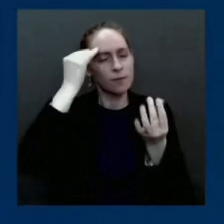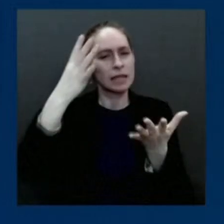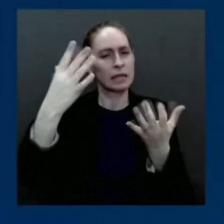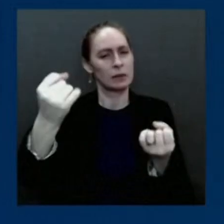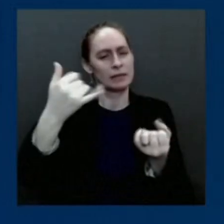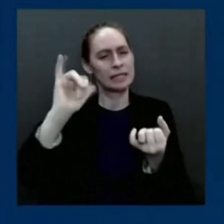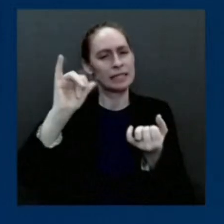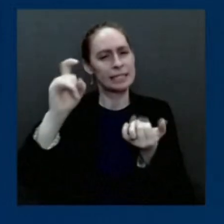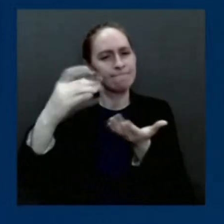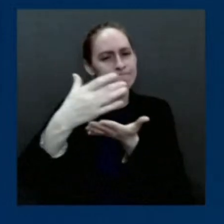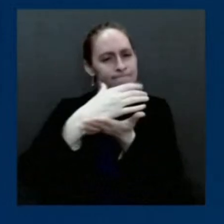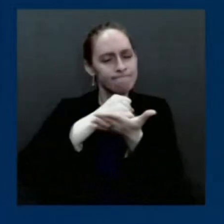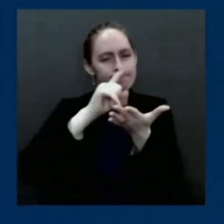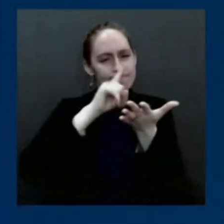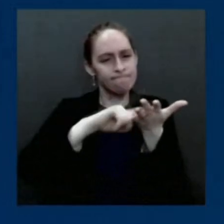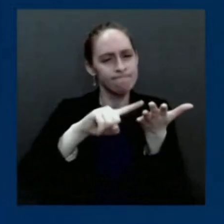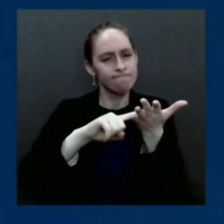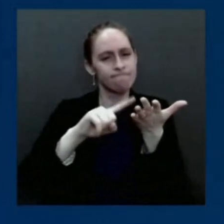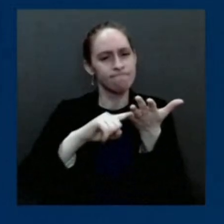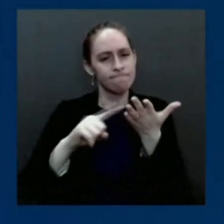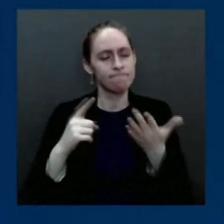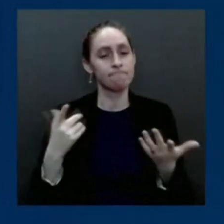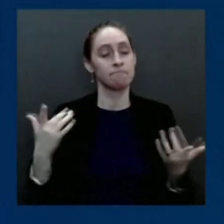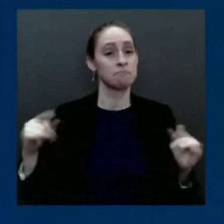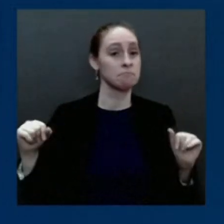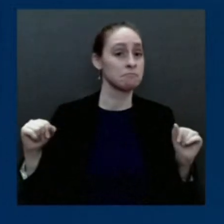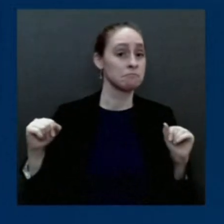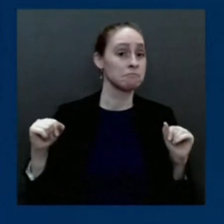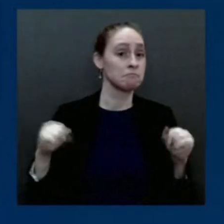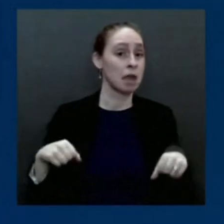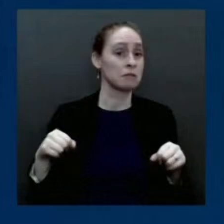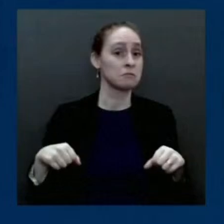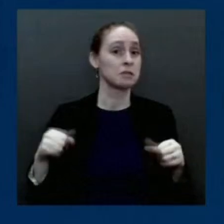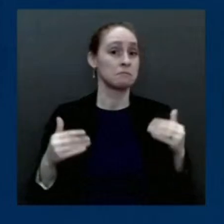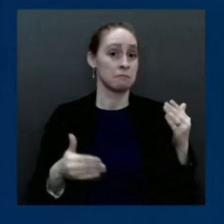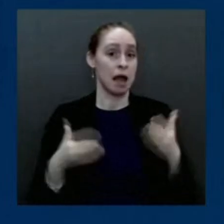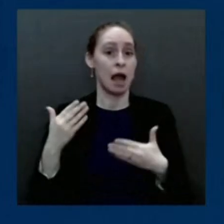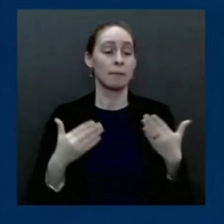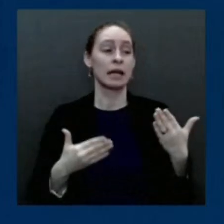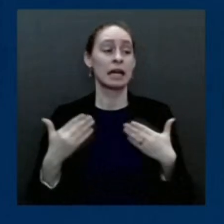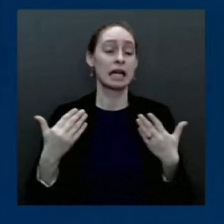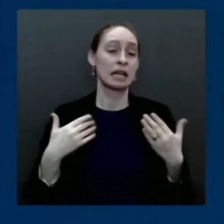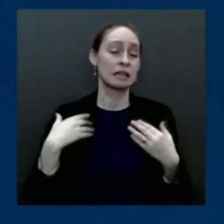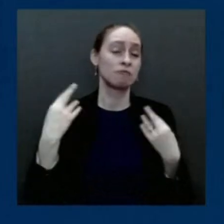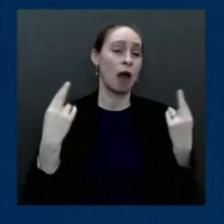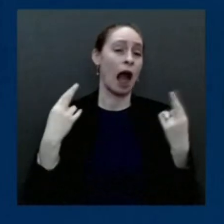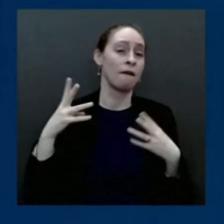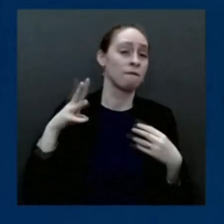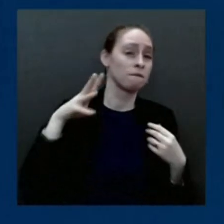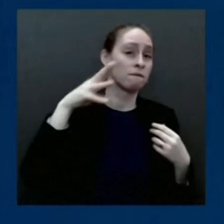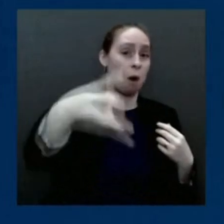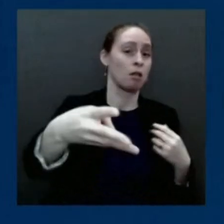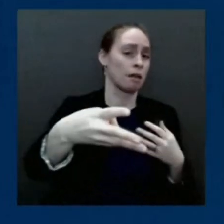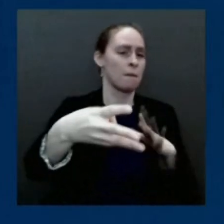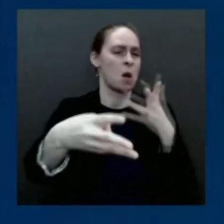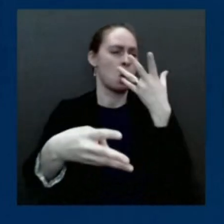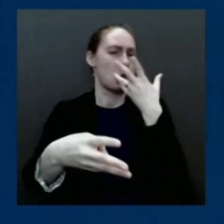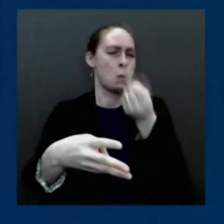FUTURE WE MIGHT NEED AN ADDITIONAL SHOT BUT RIGHT NOW WE ARE HOPING THAT WE WILL GET